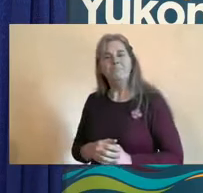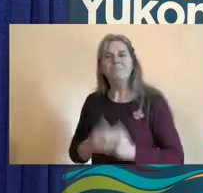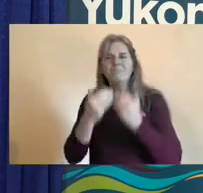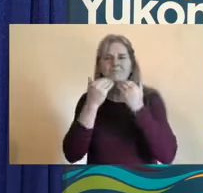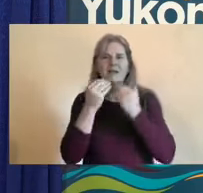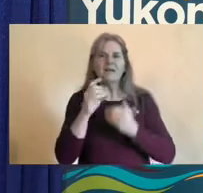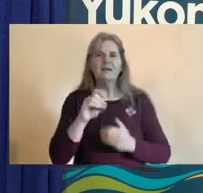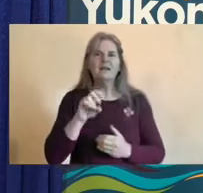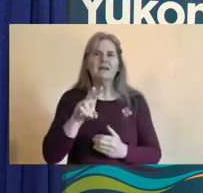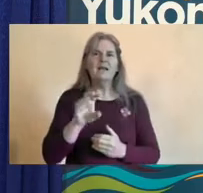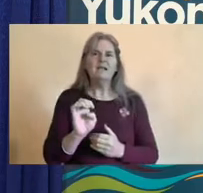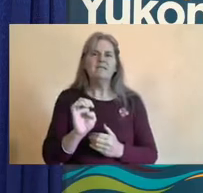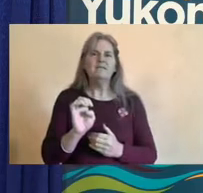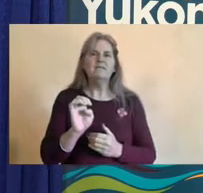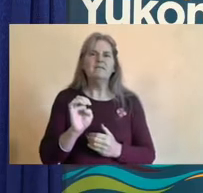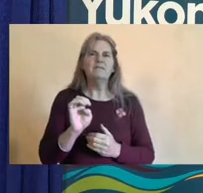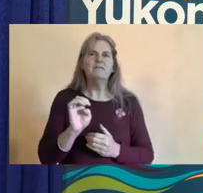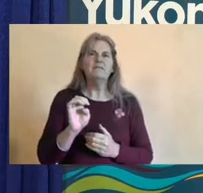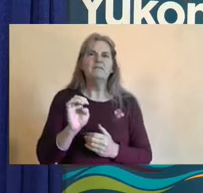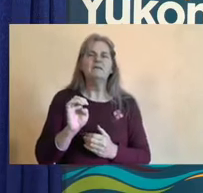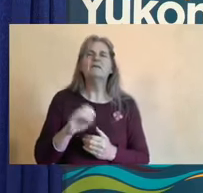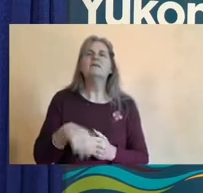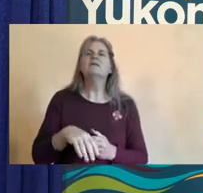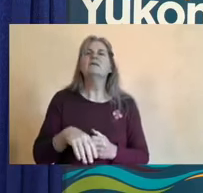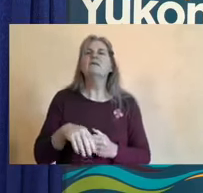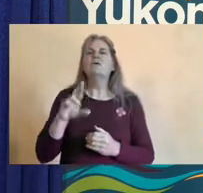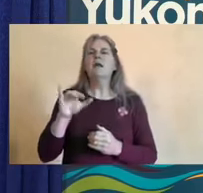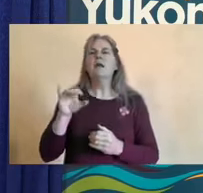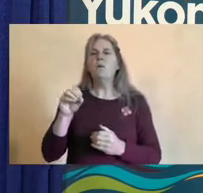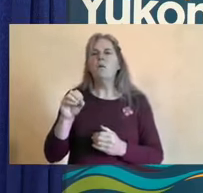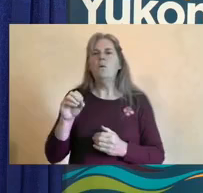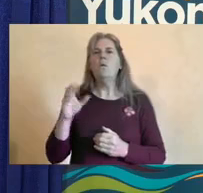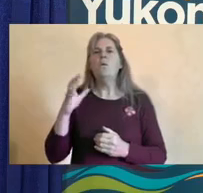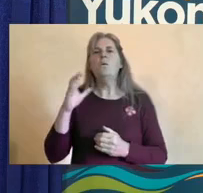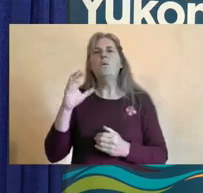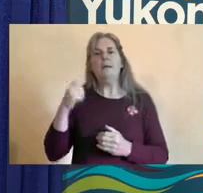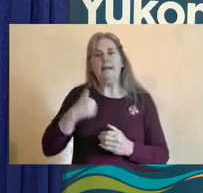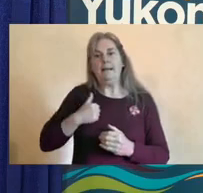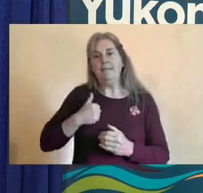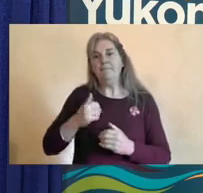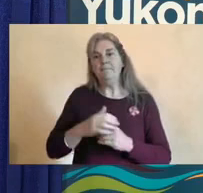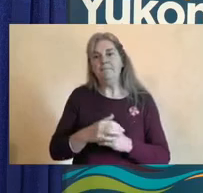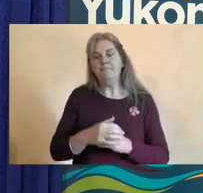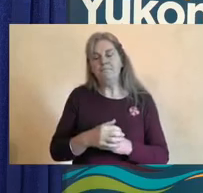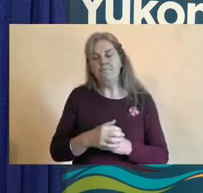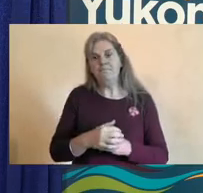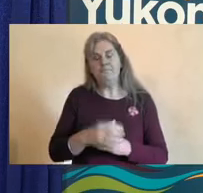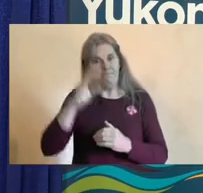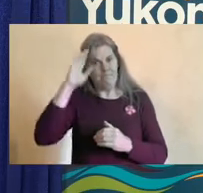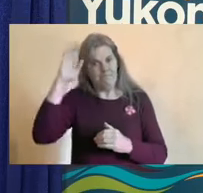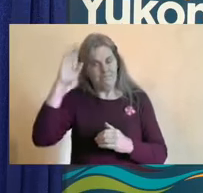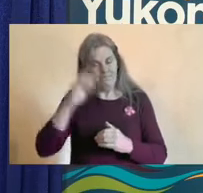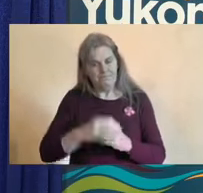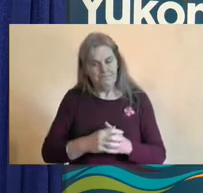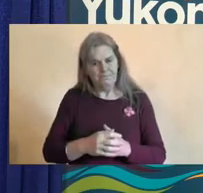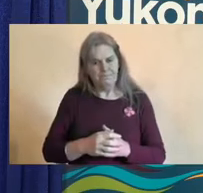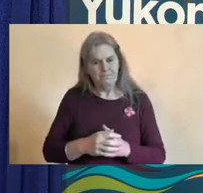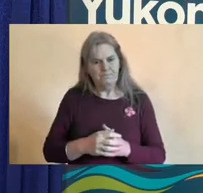We will now go over to radio Canada. Reporter: Hello, do you